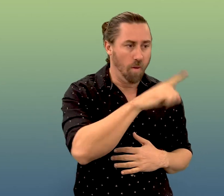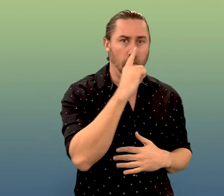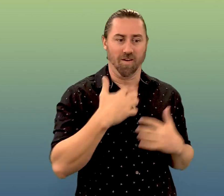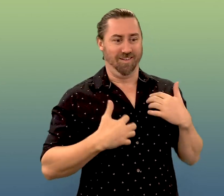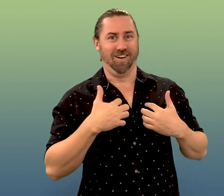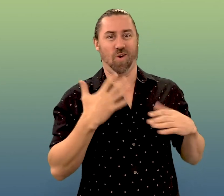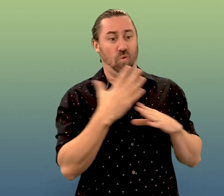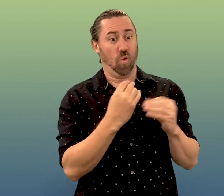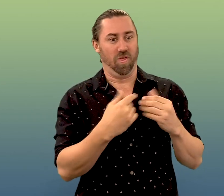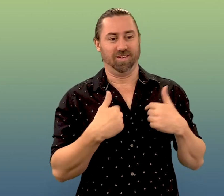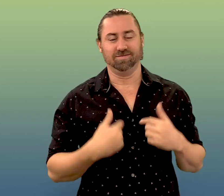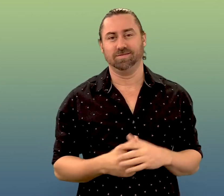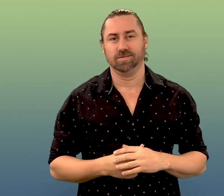and is an employer of choice.